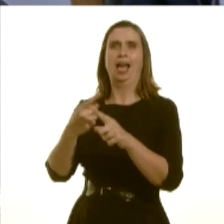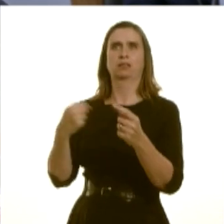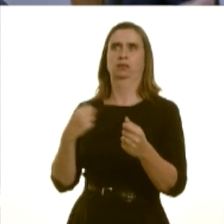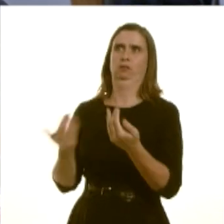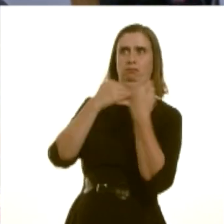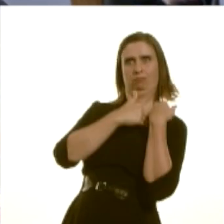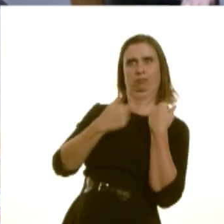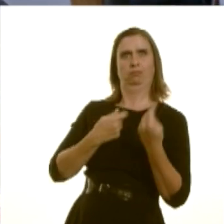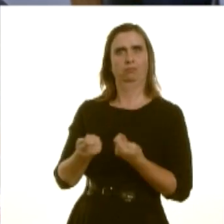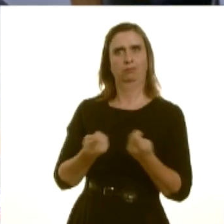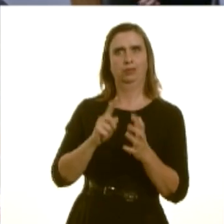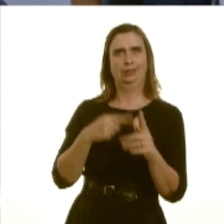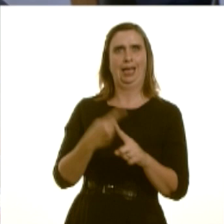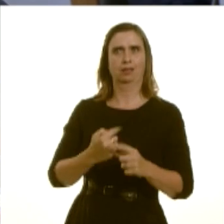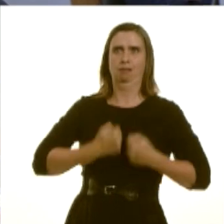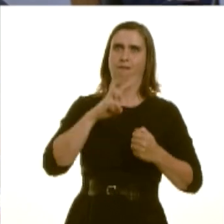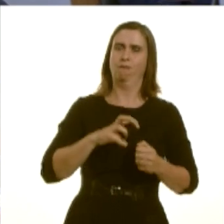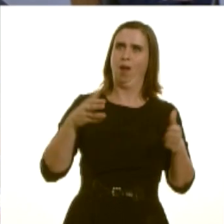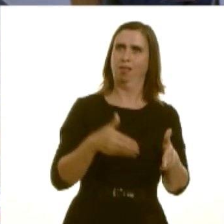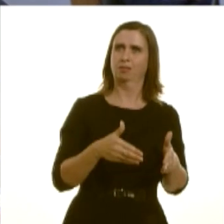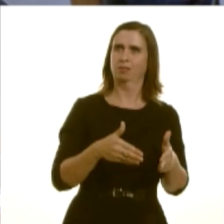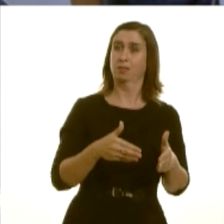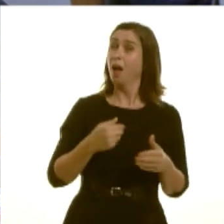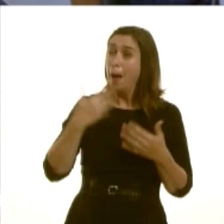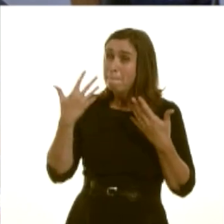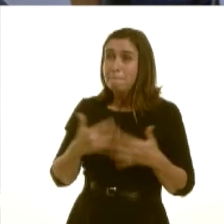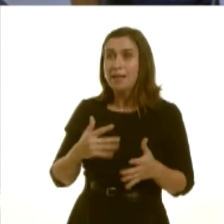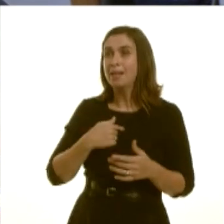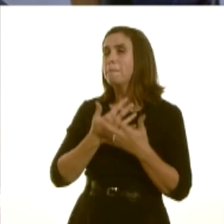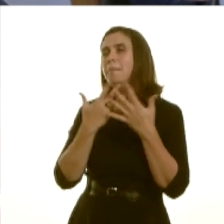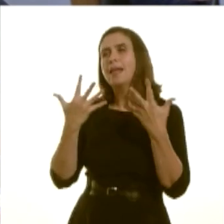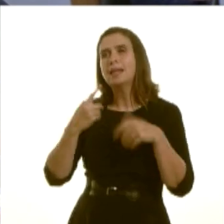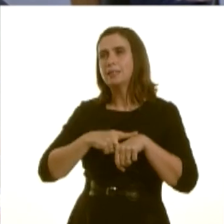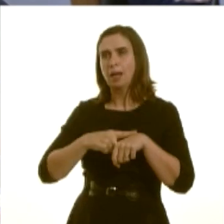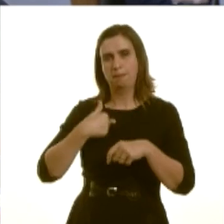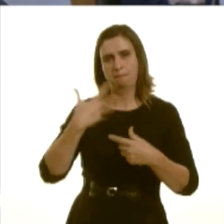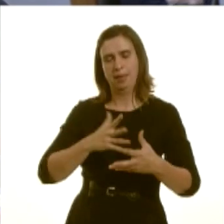Well, I have said this many, many times in this Chamber: we cannot accept the situation